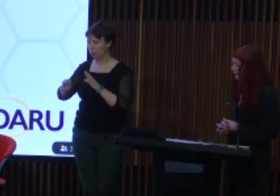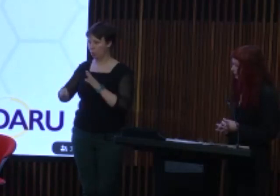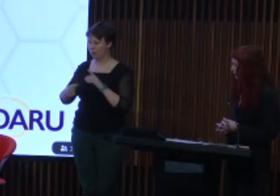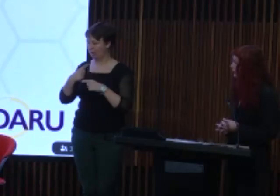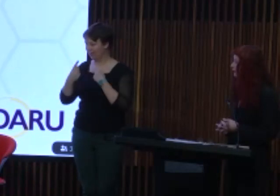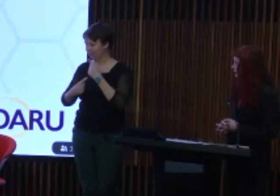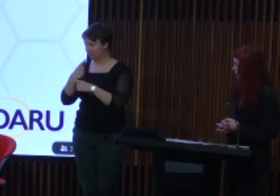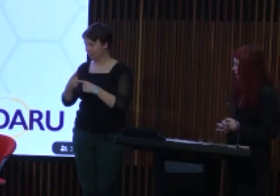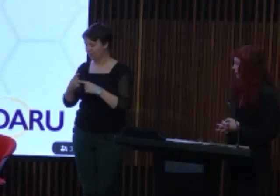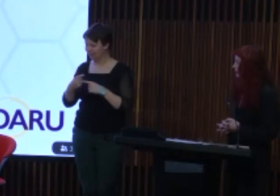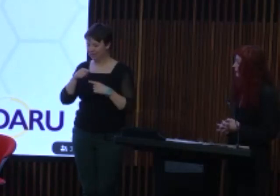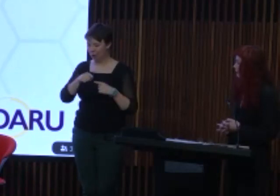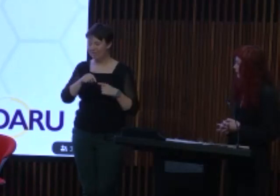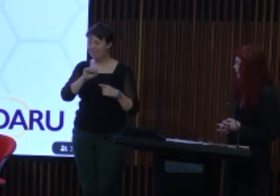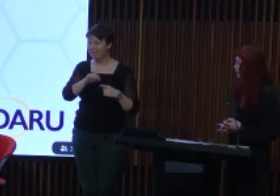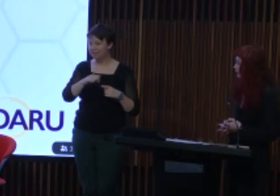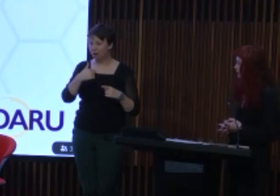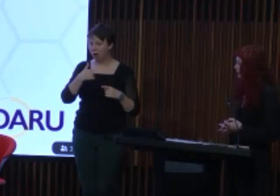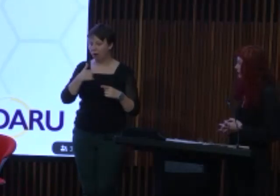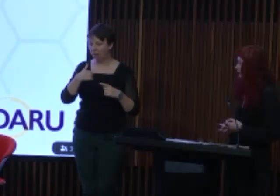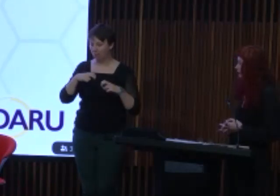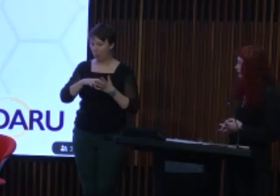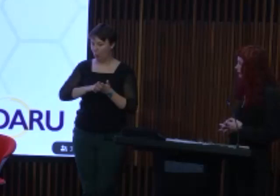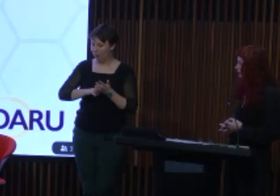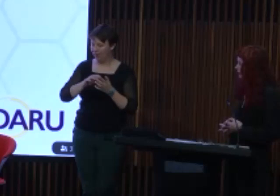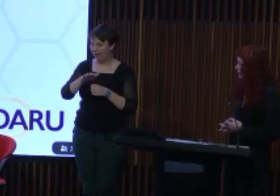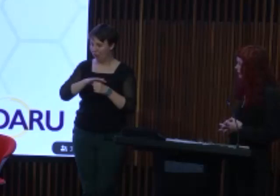those are the areas that I need help with and that's the help that I'm seeking